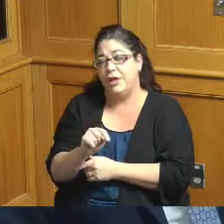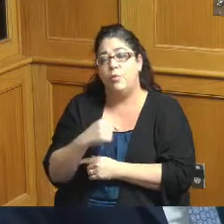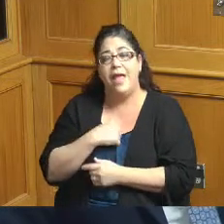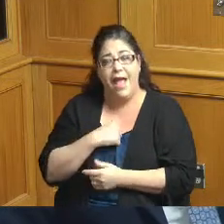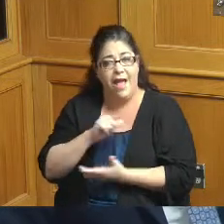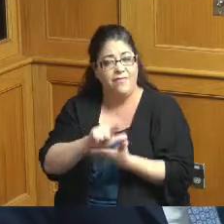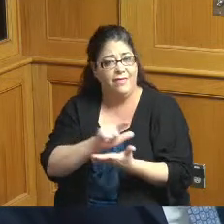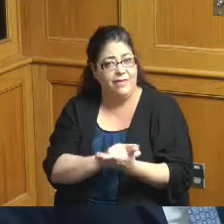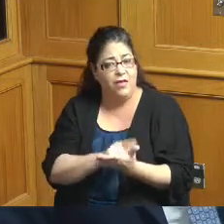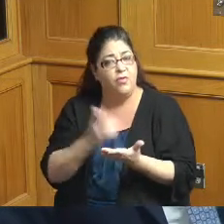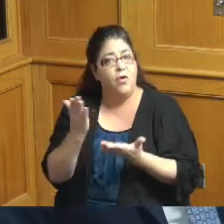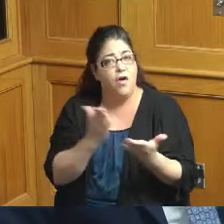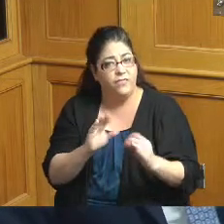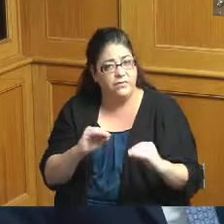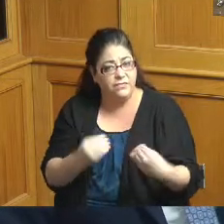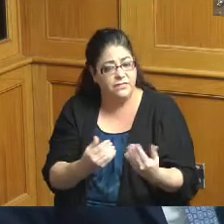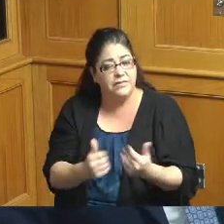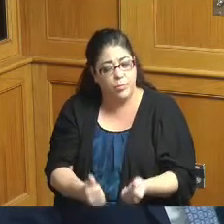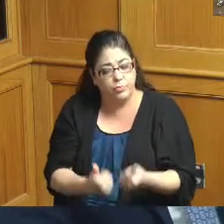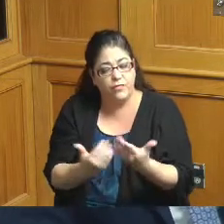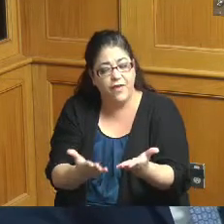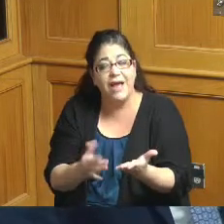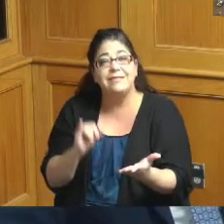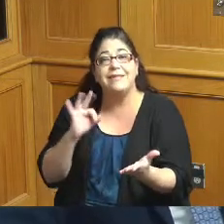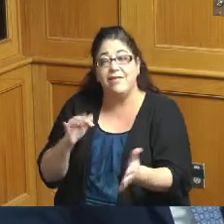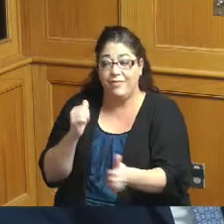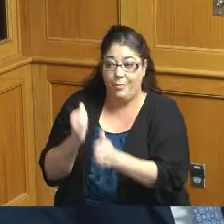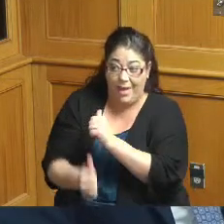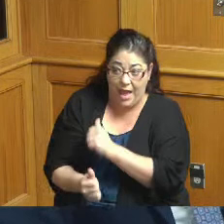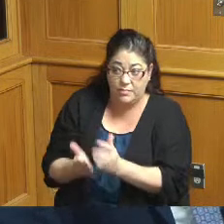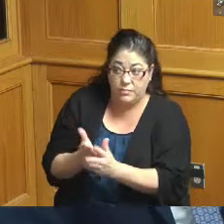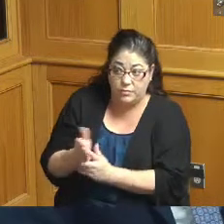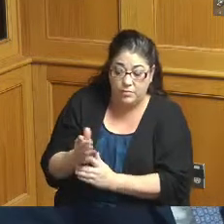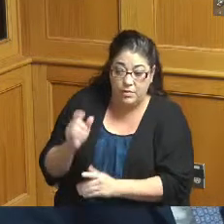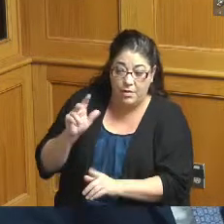legal services to those who qualify through the office of legal aid one of the changes